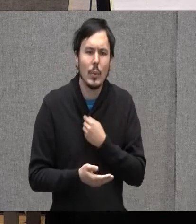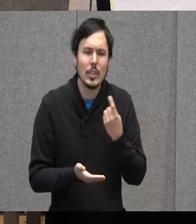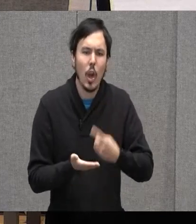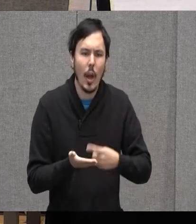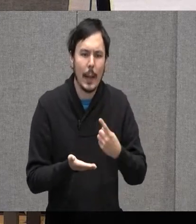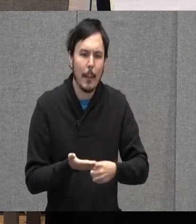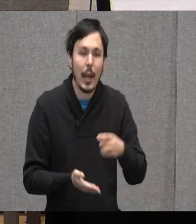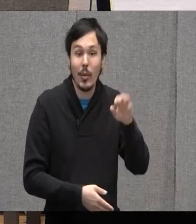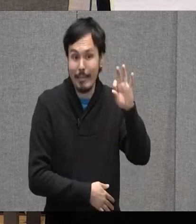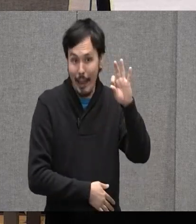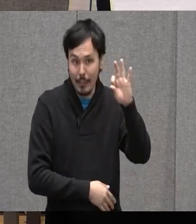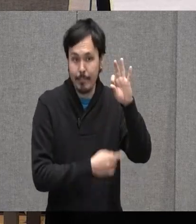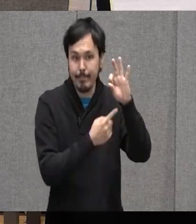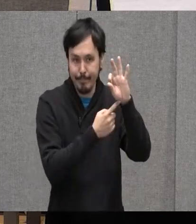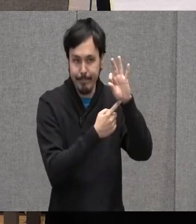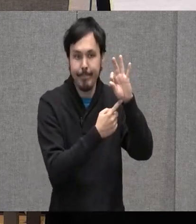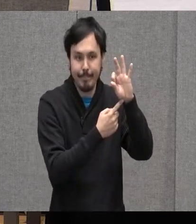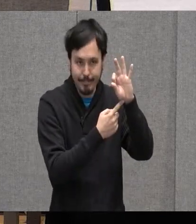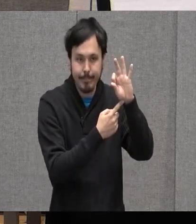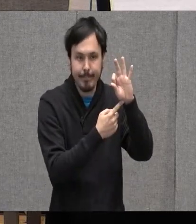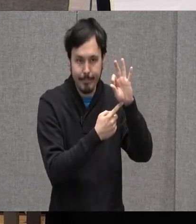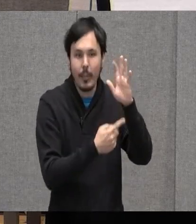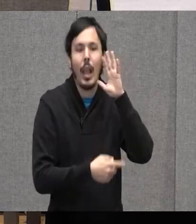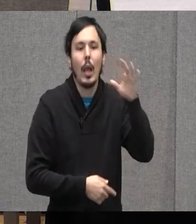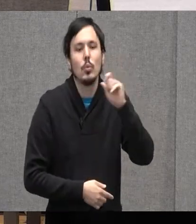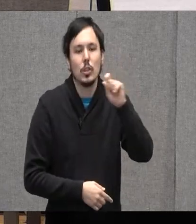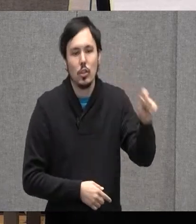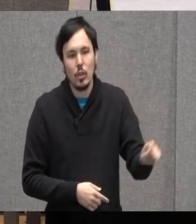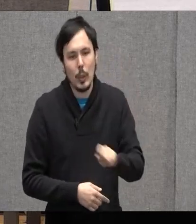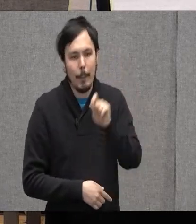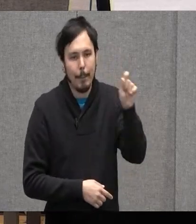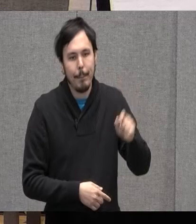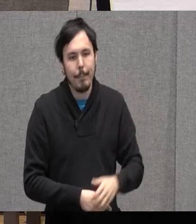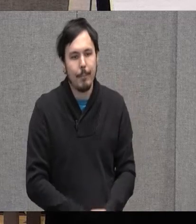Nine, thank you. So I'm gonna go ahead and circle that.